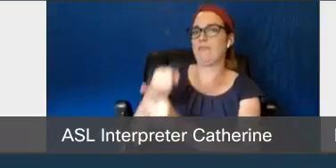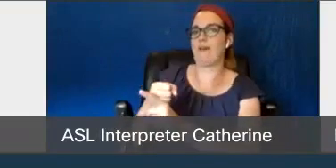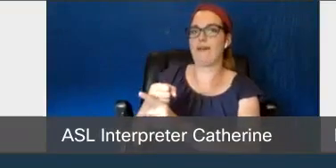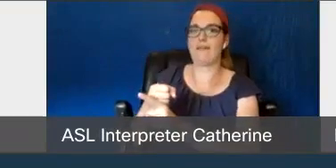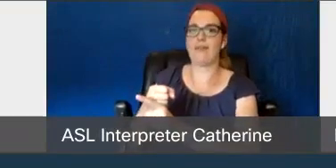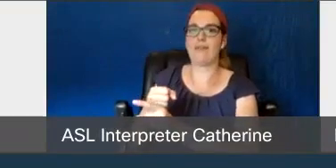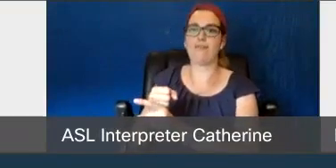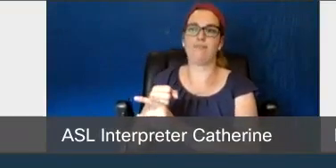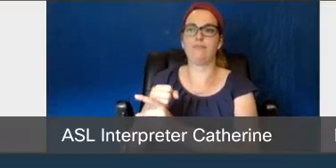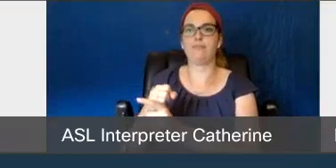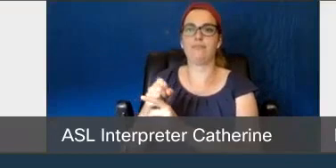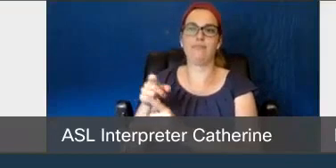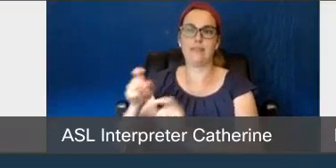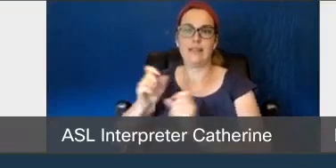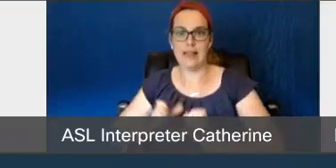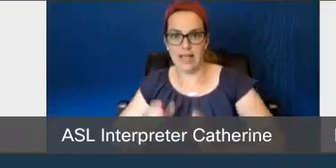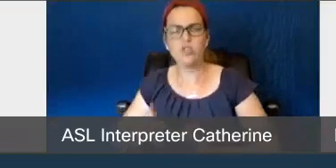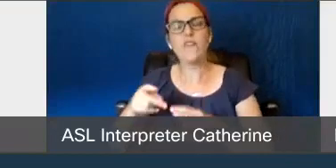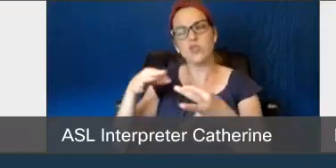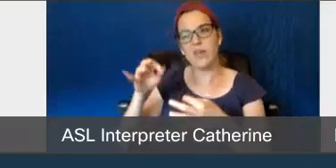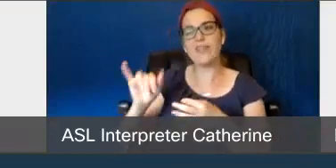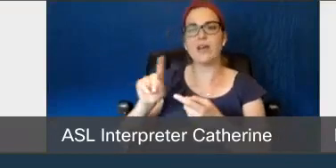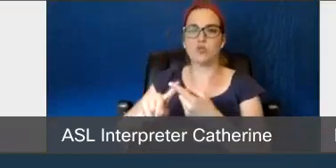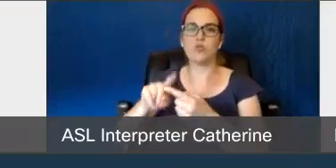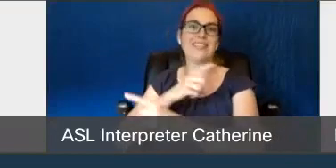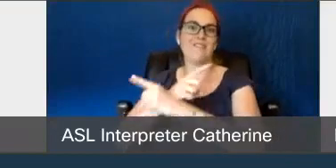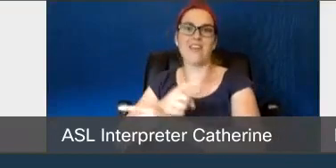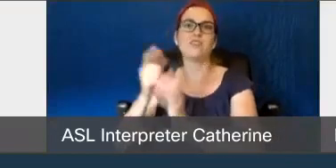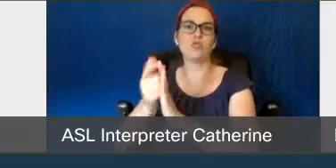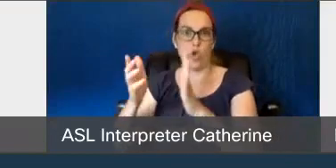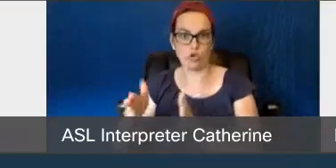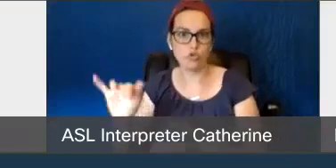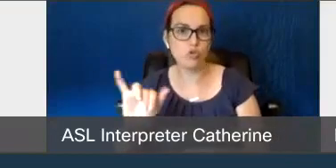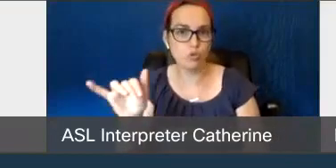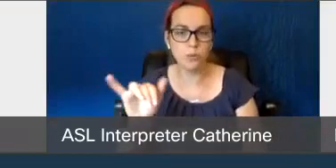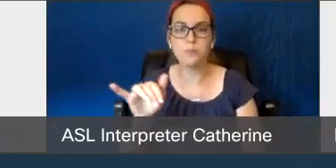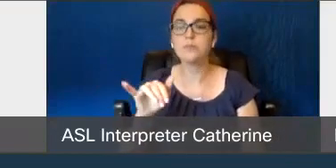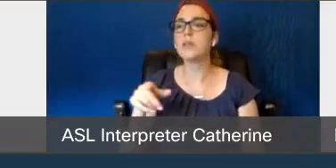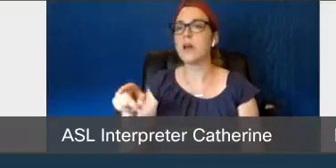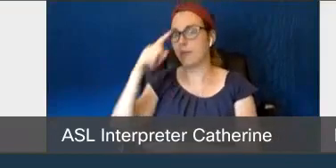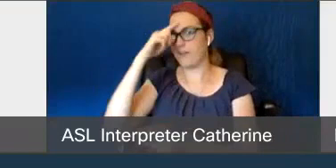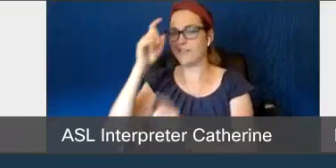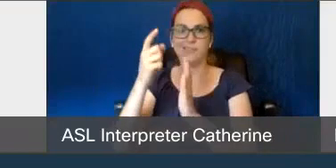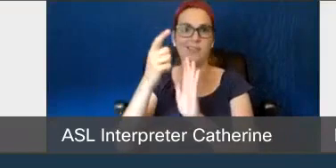have to explain it to your defense bar because your client is very open with you, they're talking about their use,